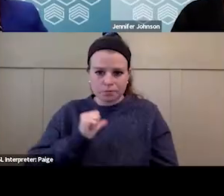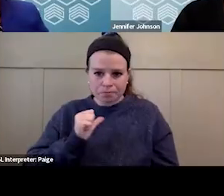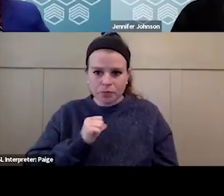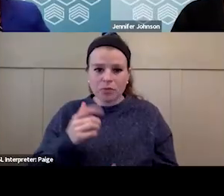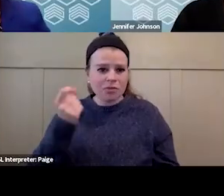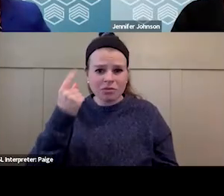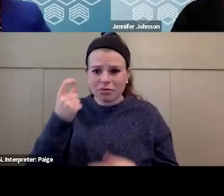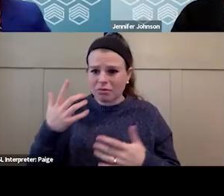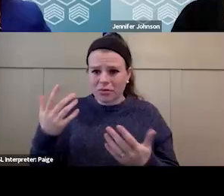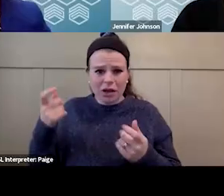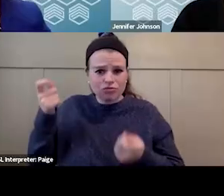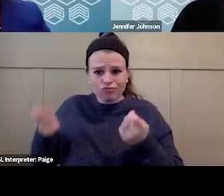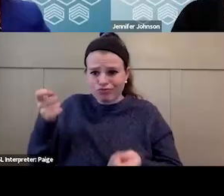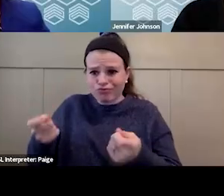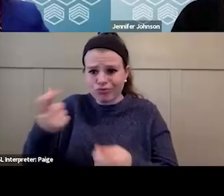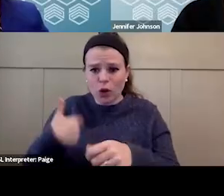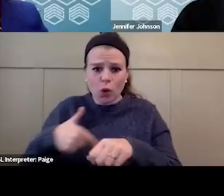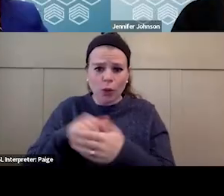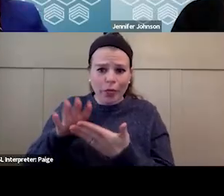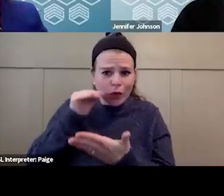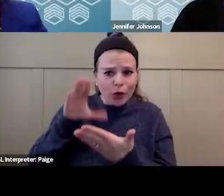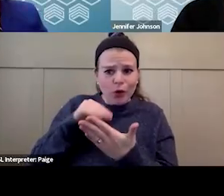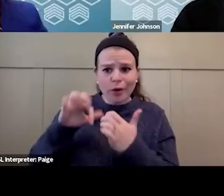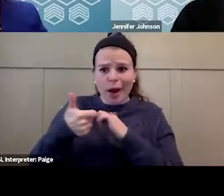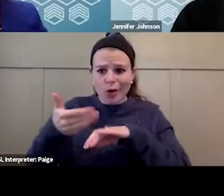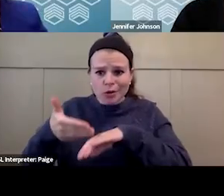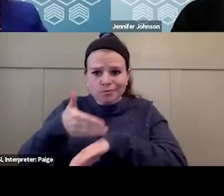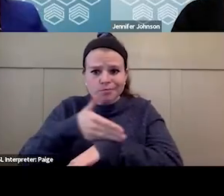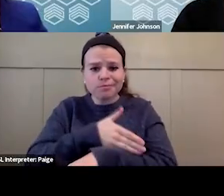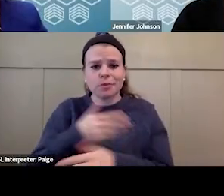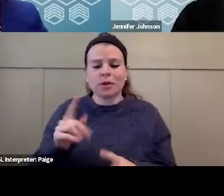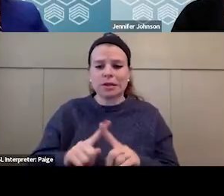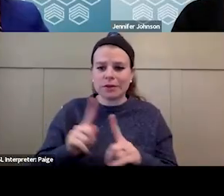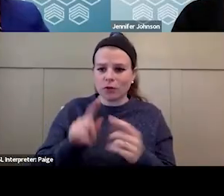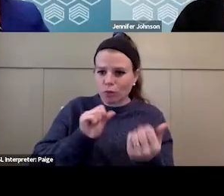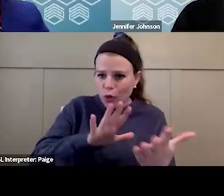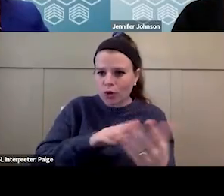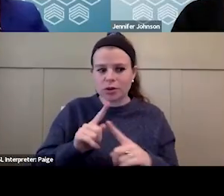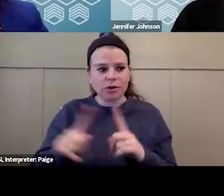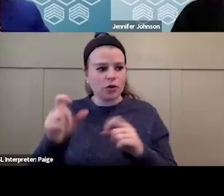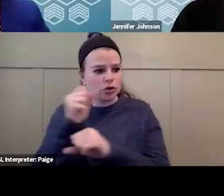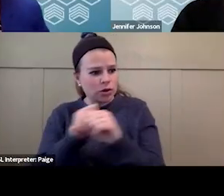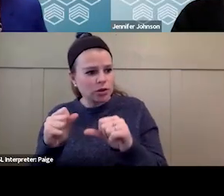Uh, we've learned to do things better, we learn new techniques, we learn new strategies, we learn new things about medicine.